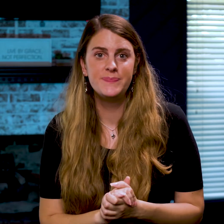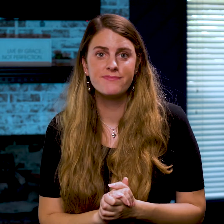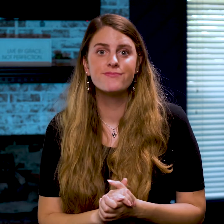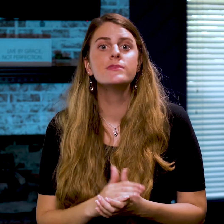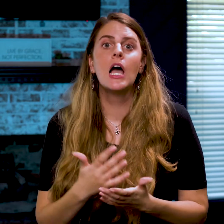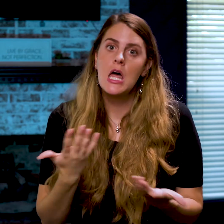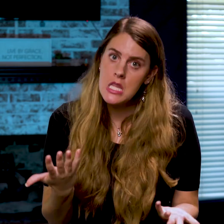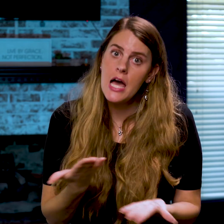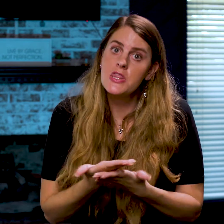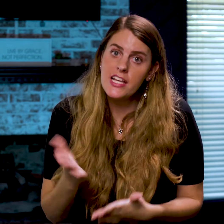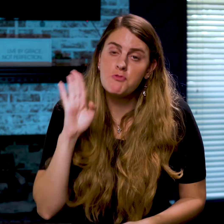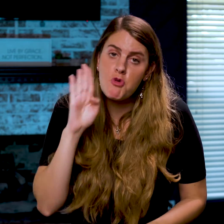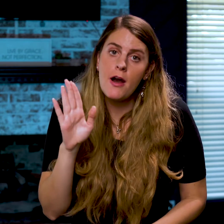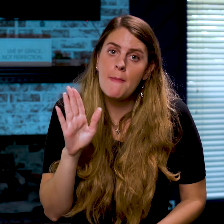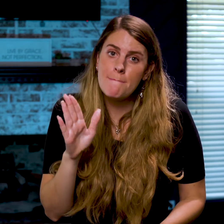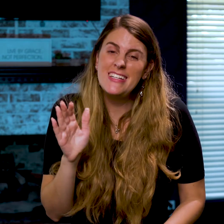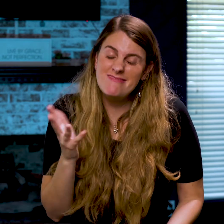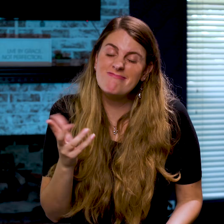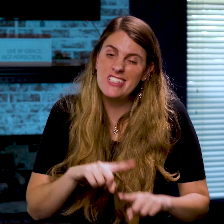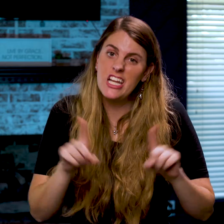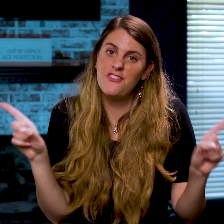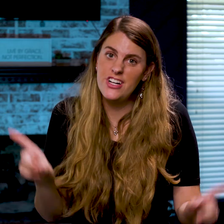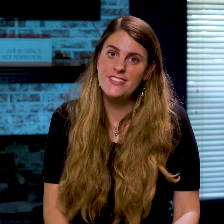then things likely would’ve been different.